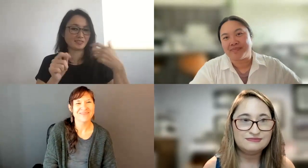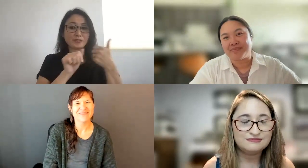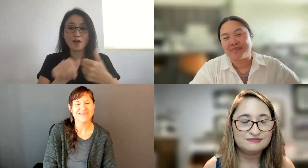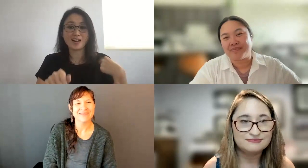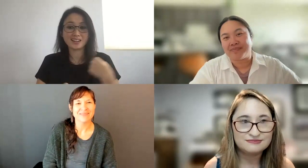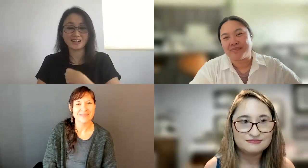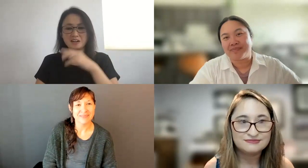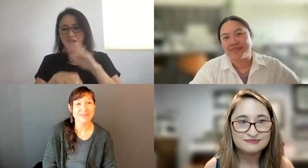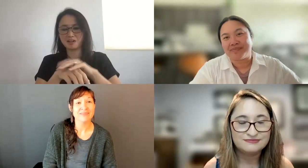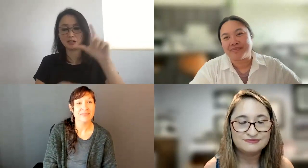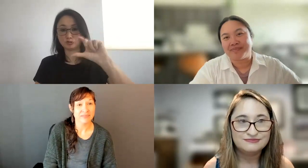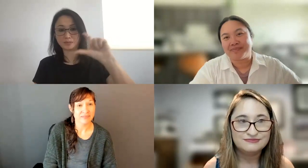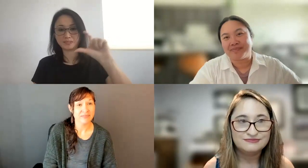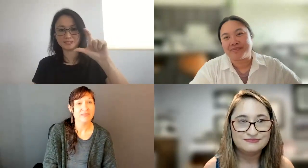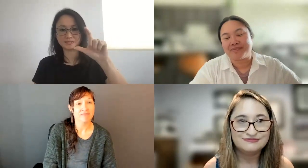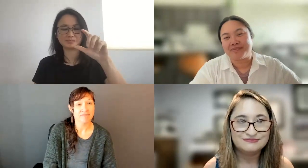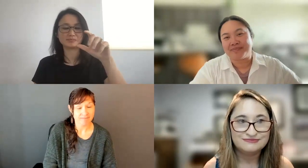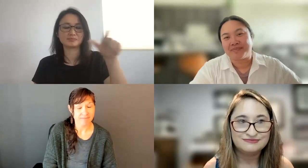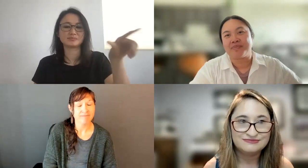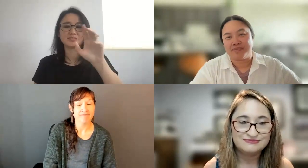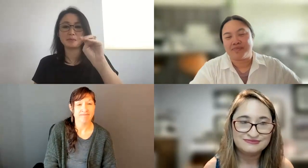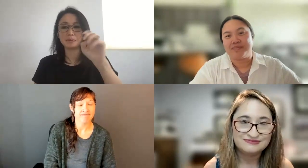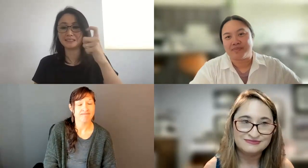I mean, I would love for you all to follow us on Instagram MxT 2510.